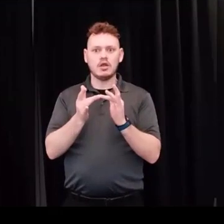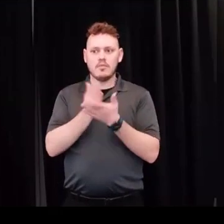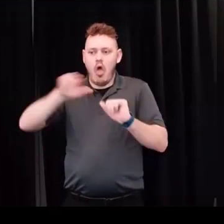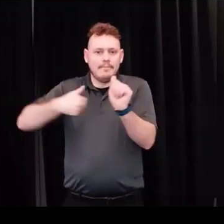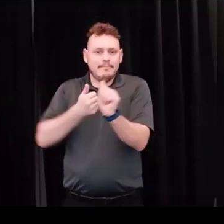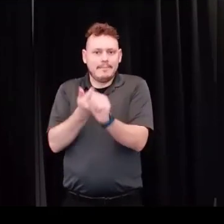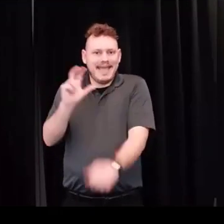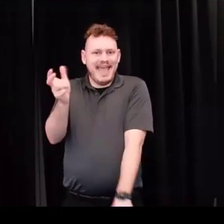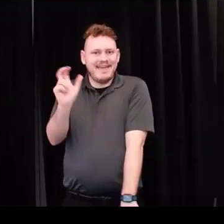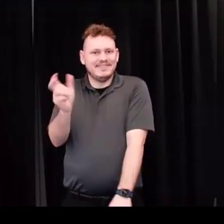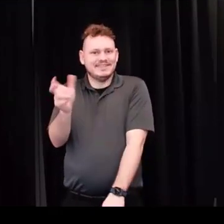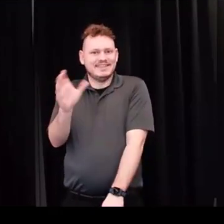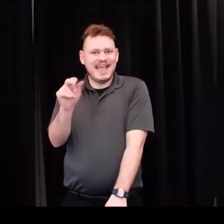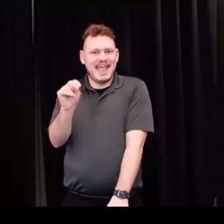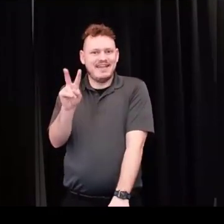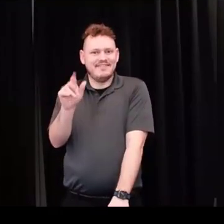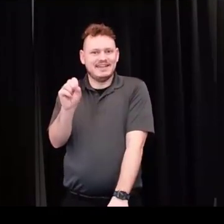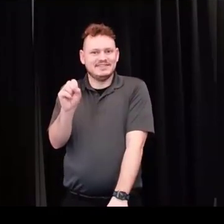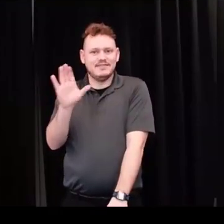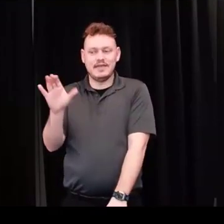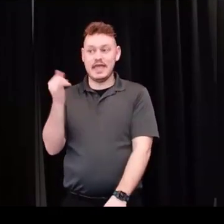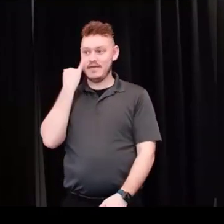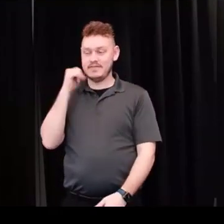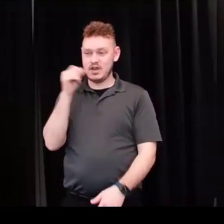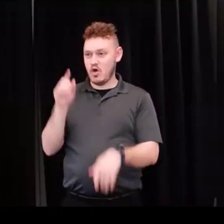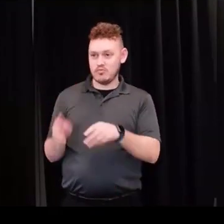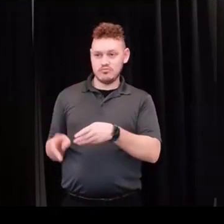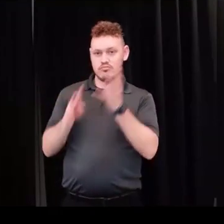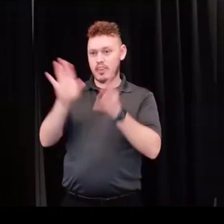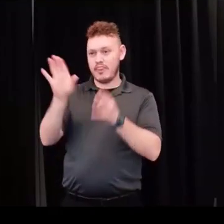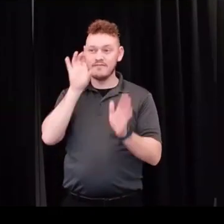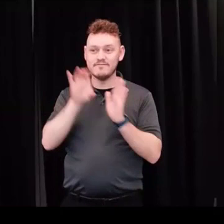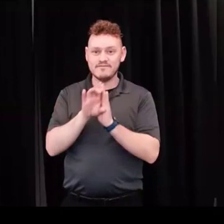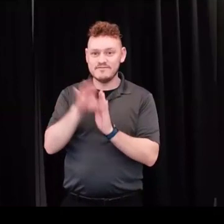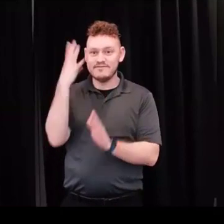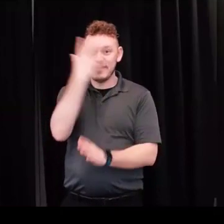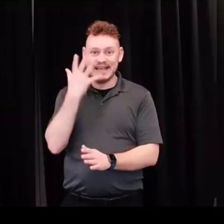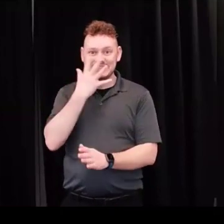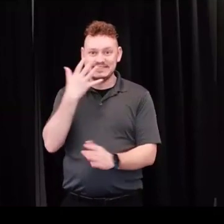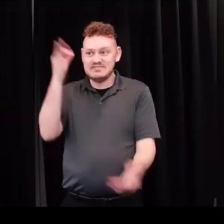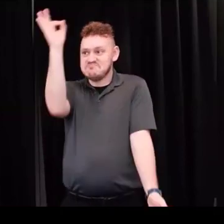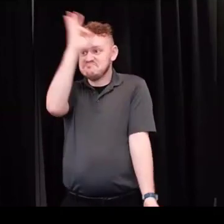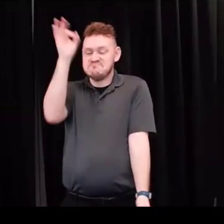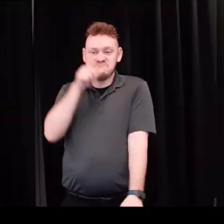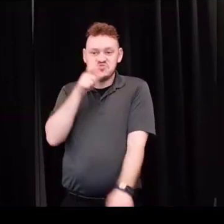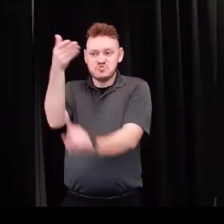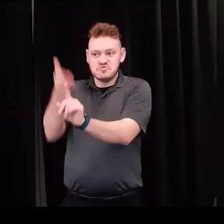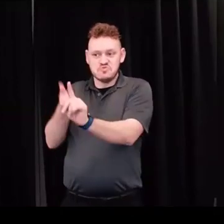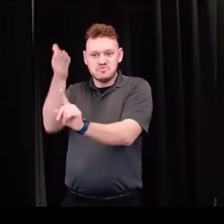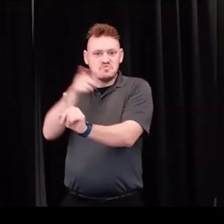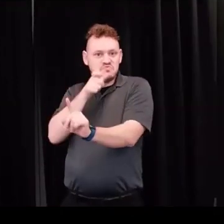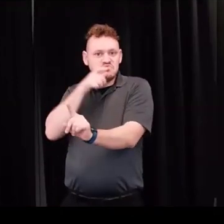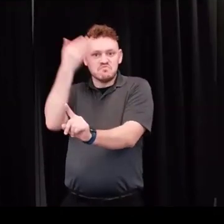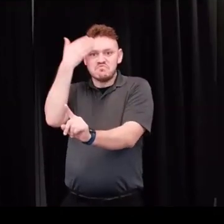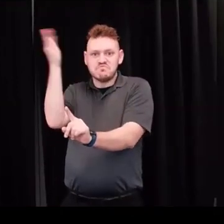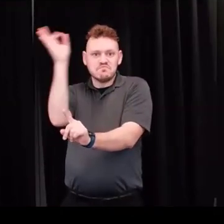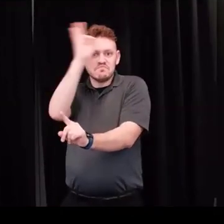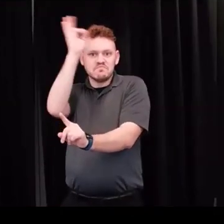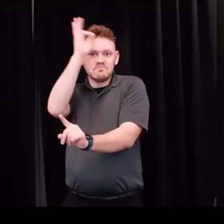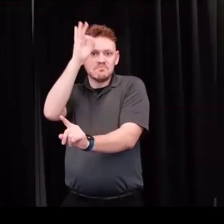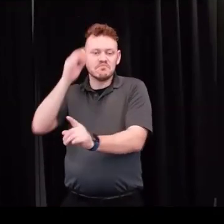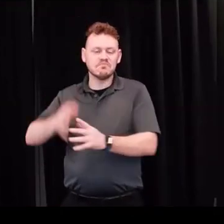their icon, their face on that picture, you might not have any idea who that student truly is. So